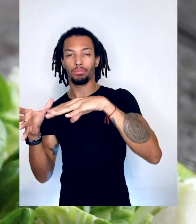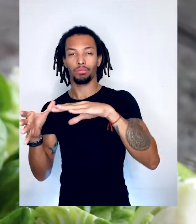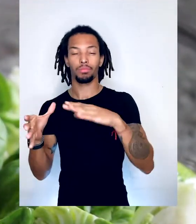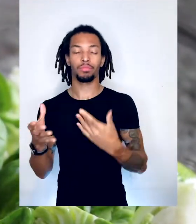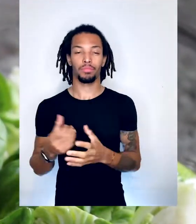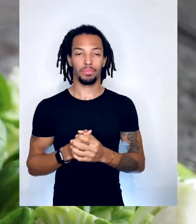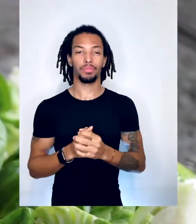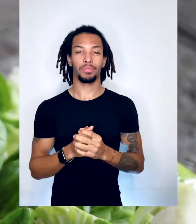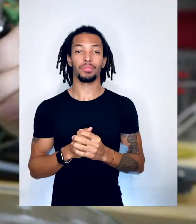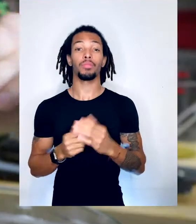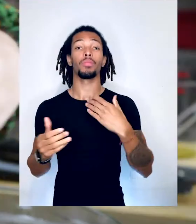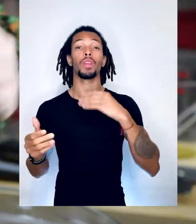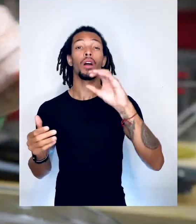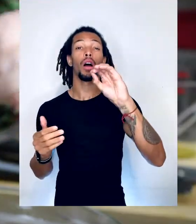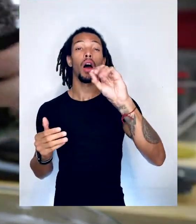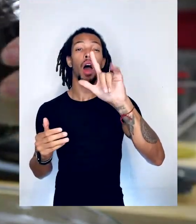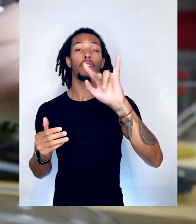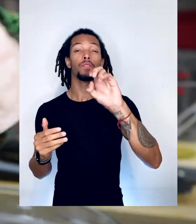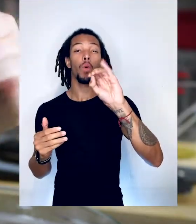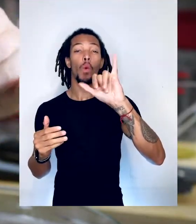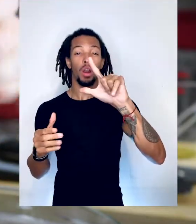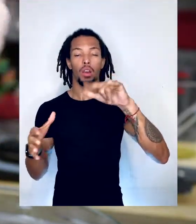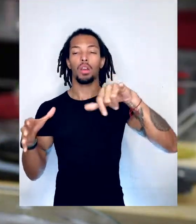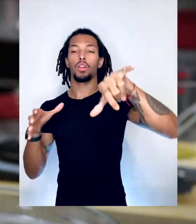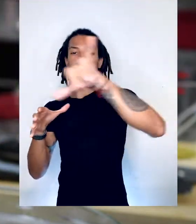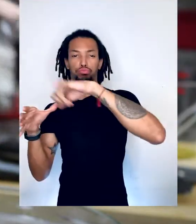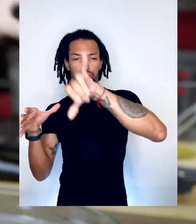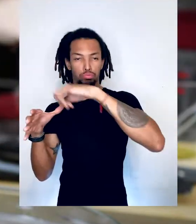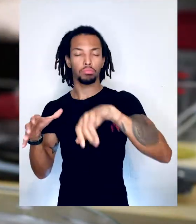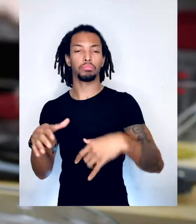with olive oil, and generously season them with salt and pepper.